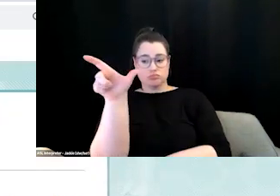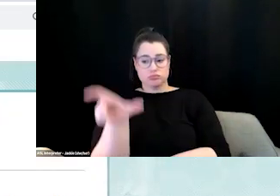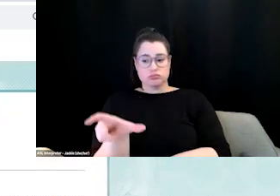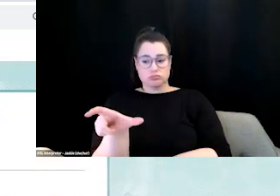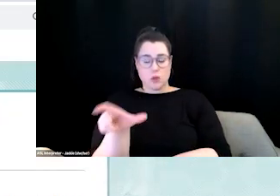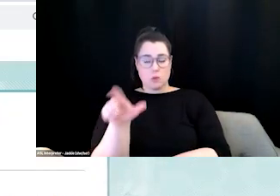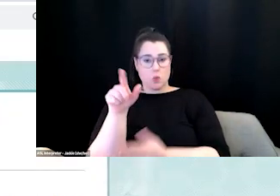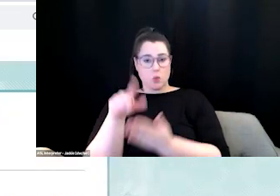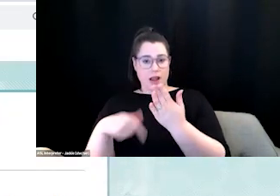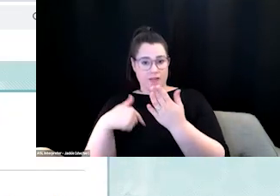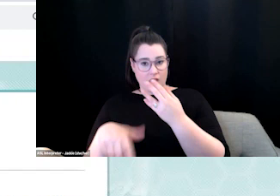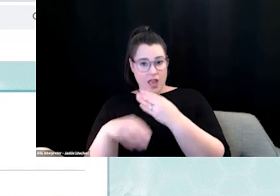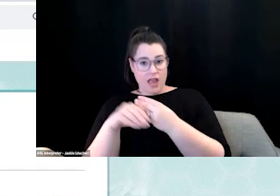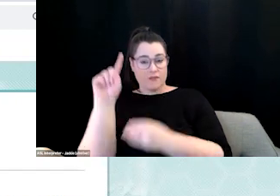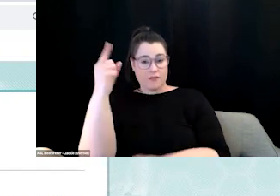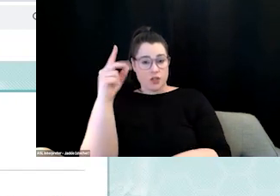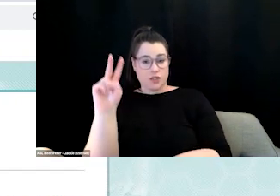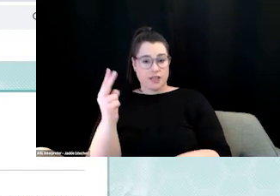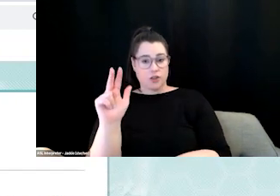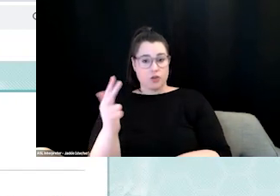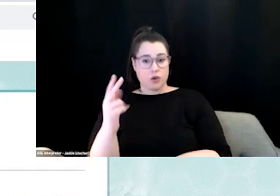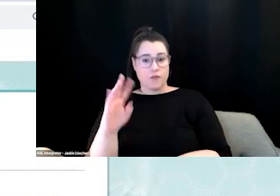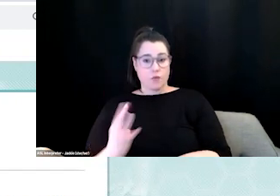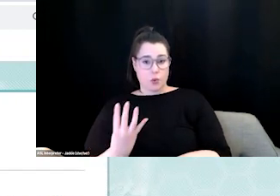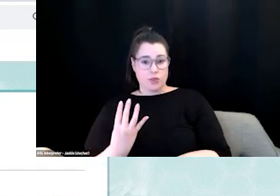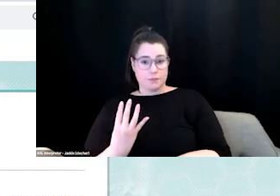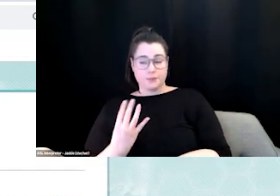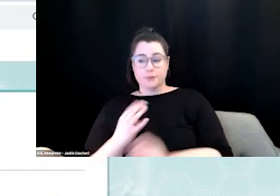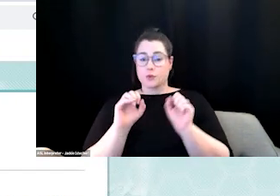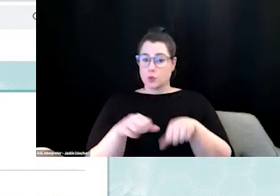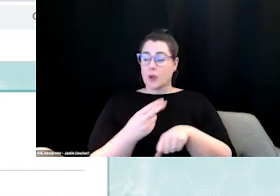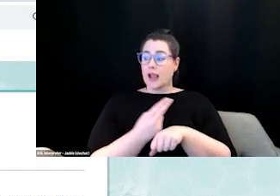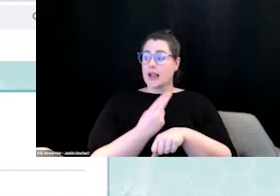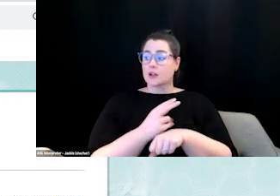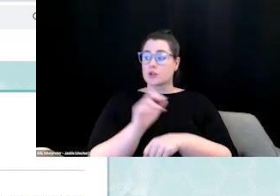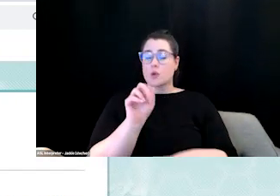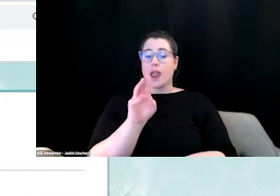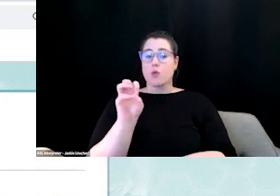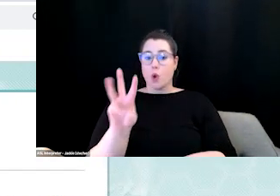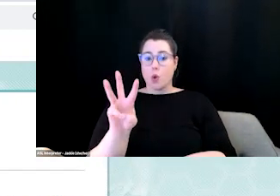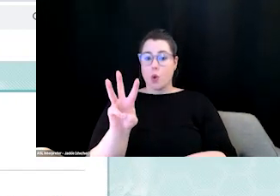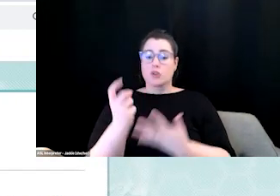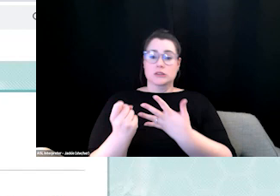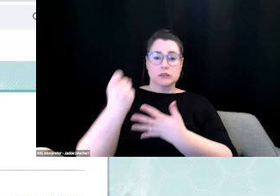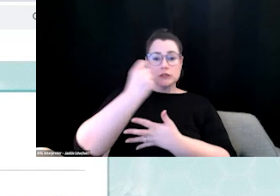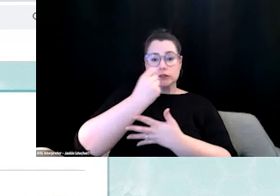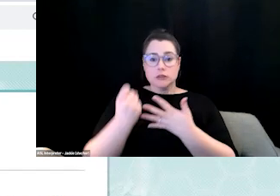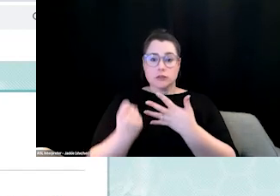and fourth is just the order that I added them. You can use the arrow buttons here to change the order of preference of the program.